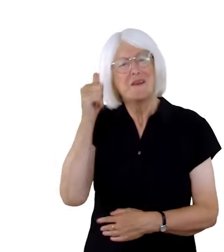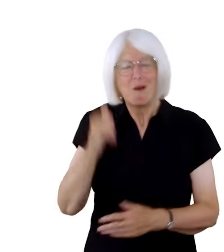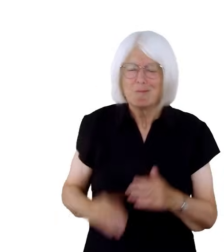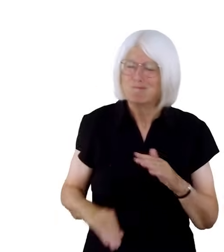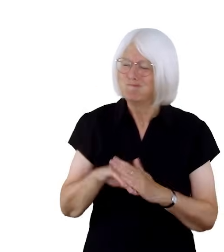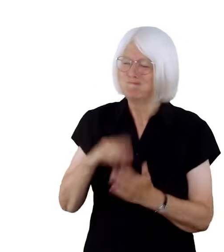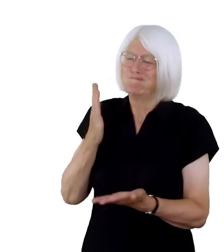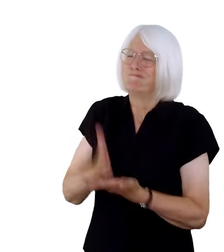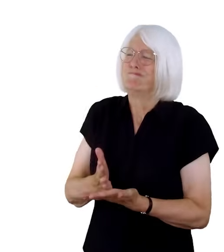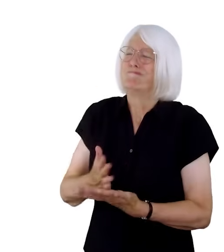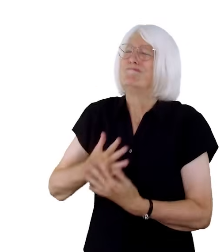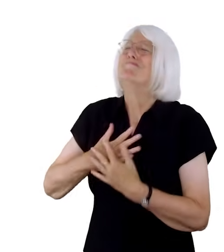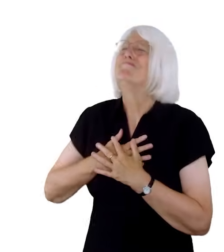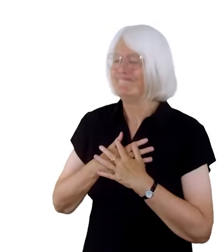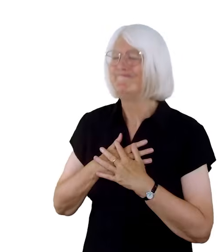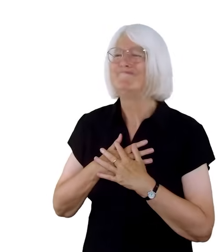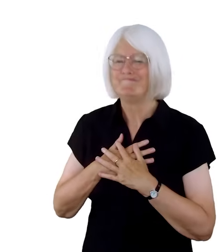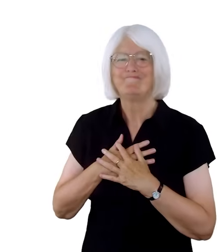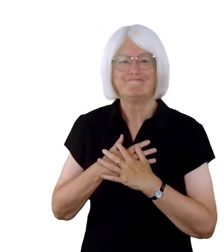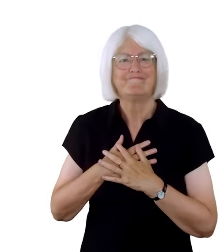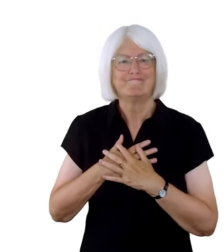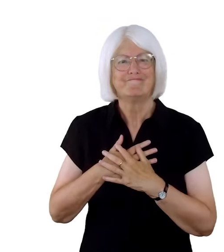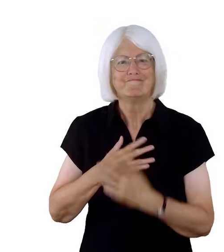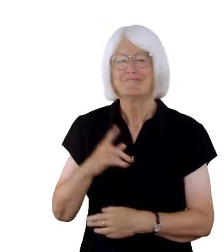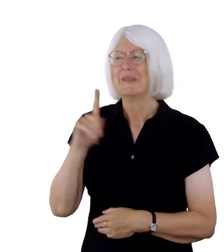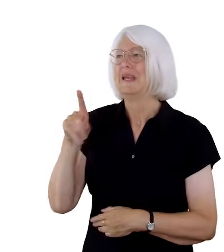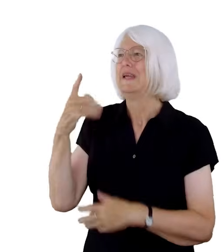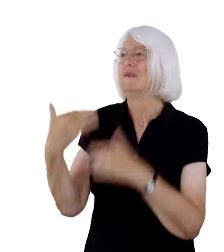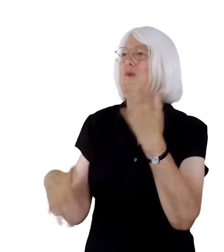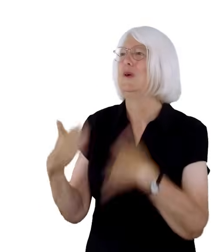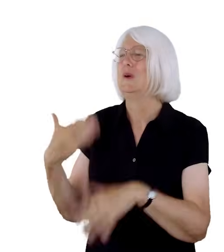But this I know with all my heart